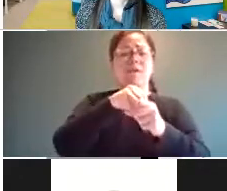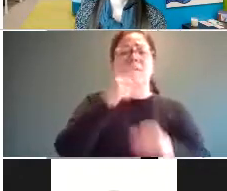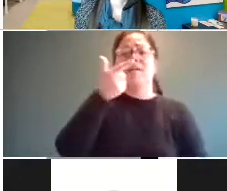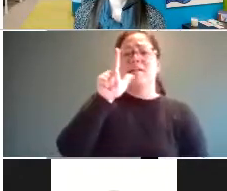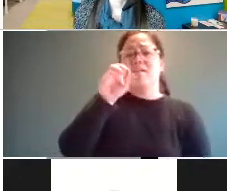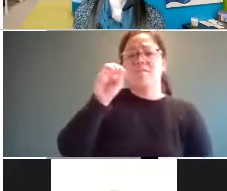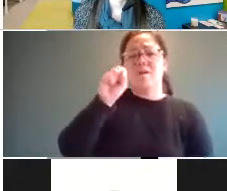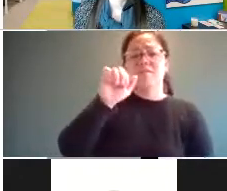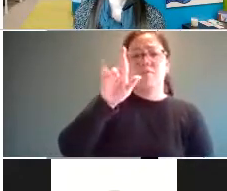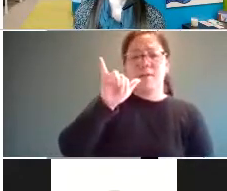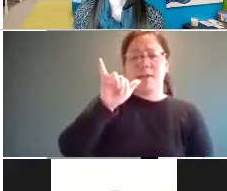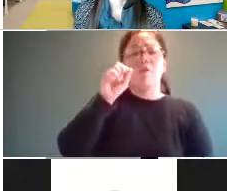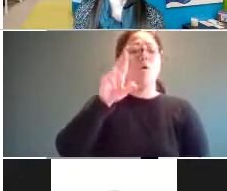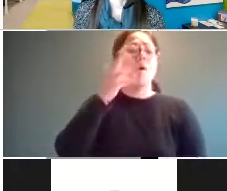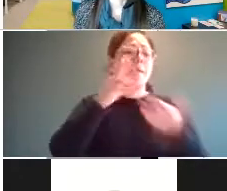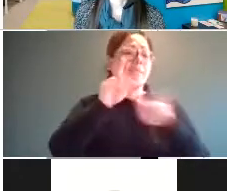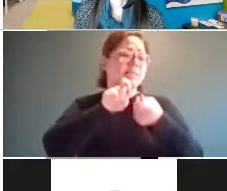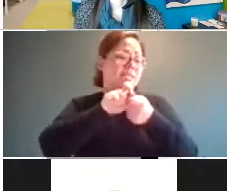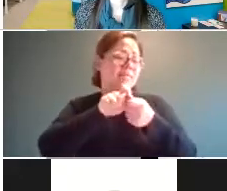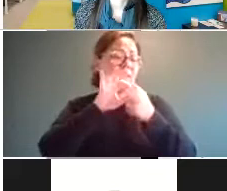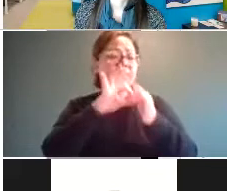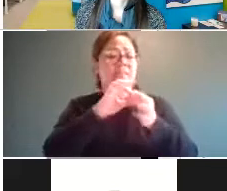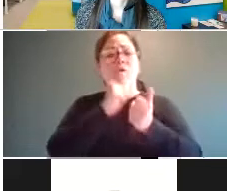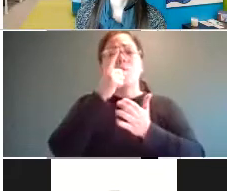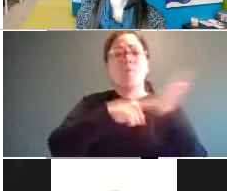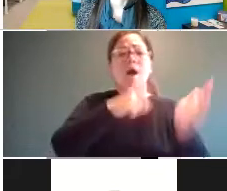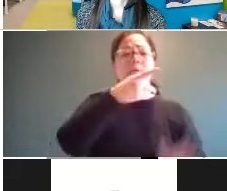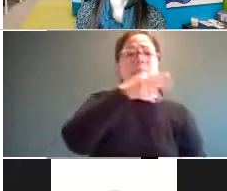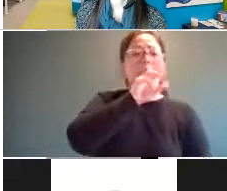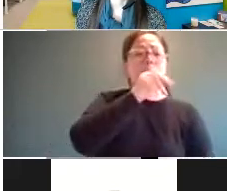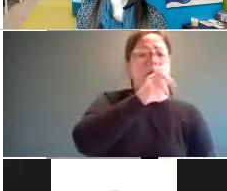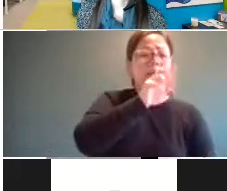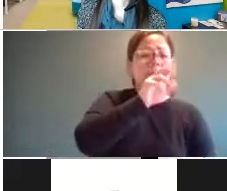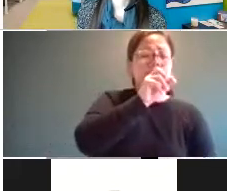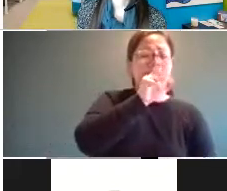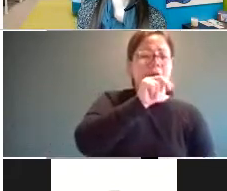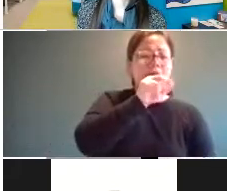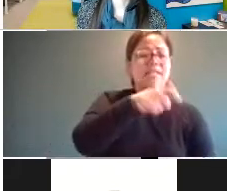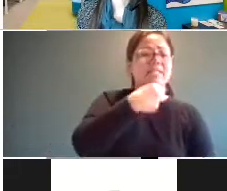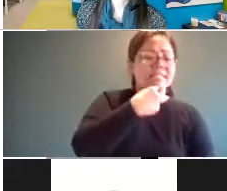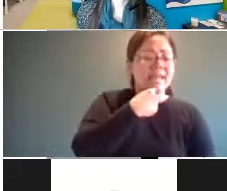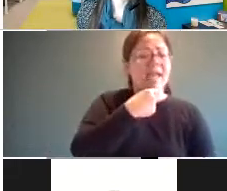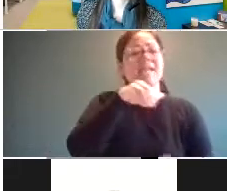or you may be specific about what proper nouns need to stay in your source language